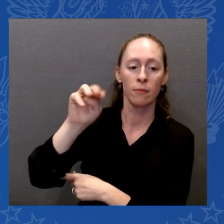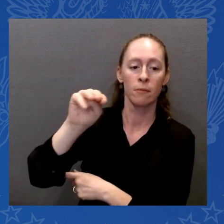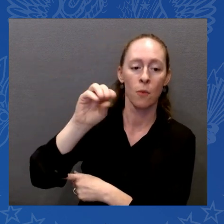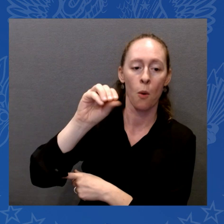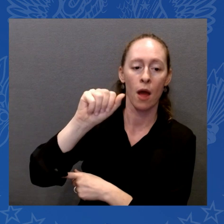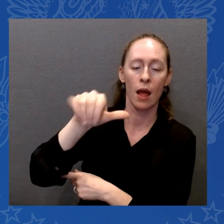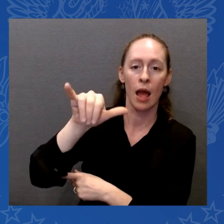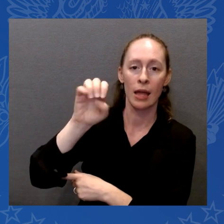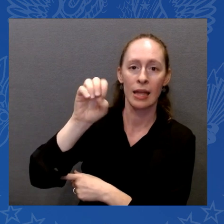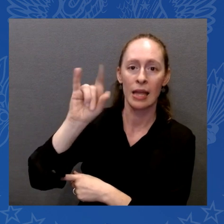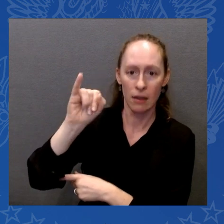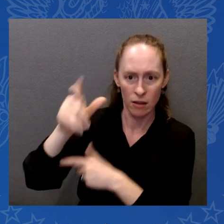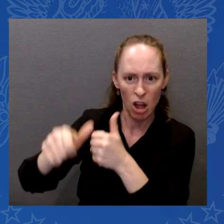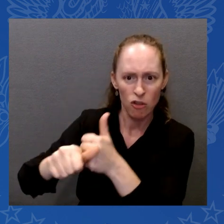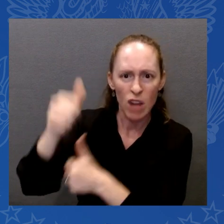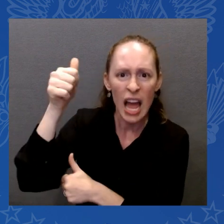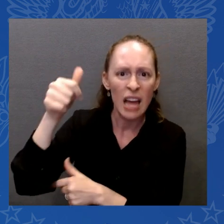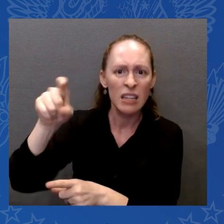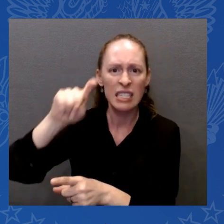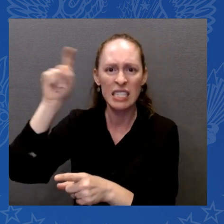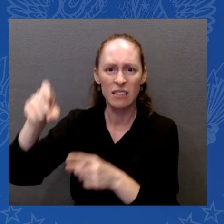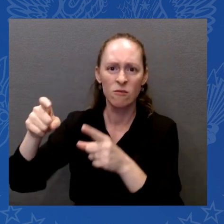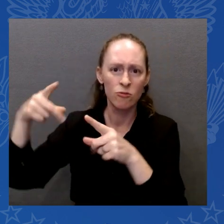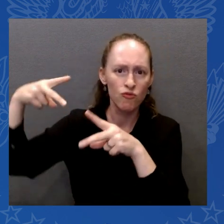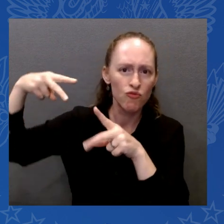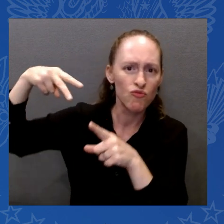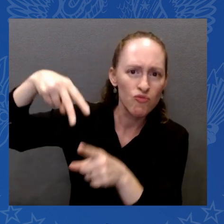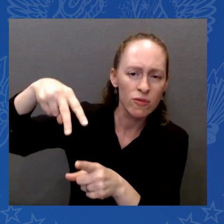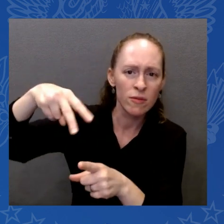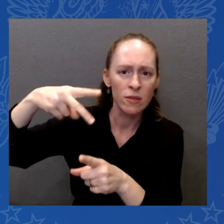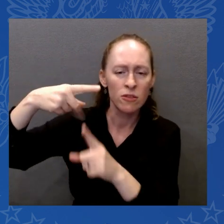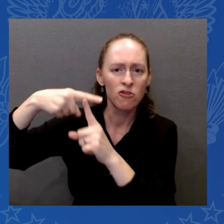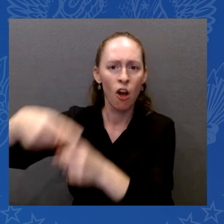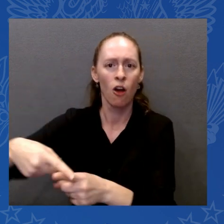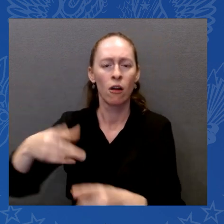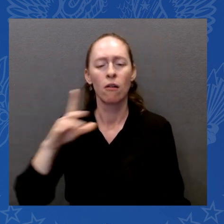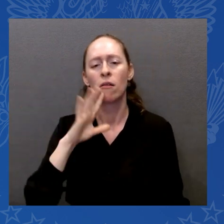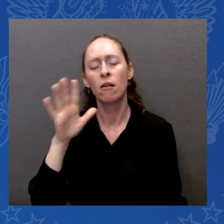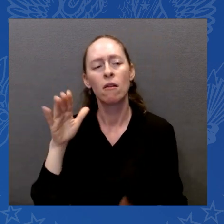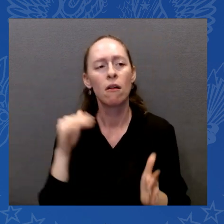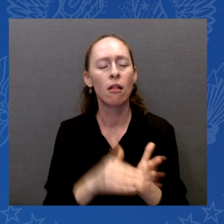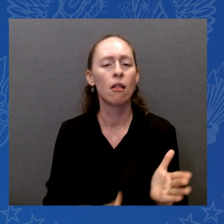and has been forced to stop providing care due to threats of criminal punishment and harassment.